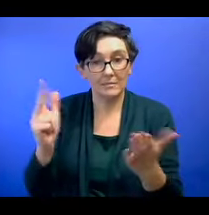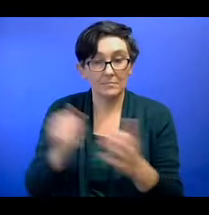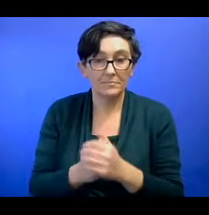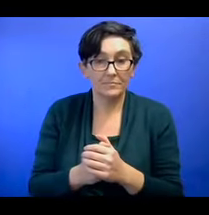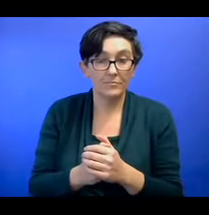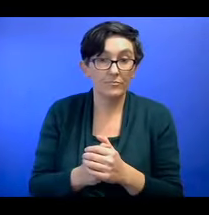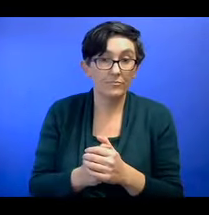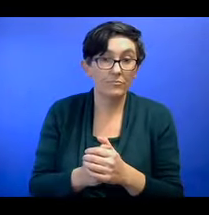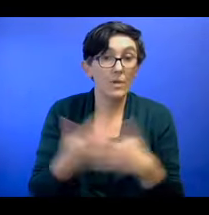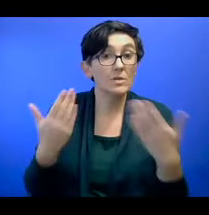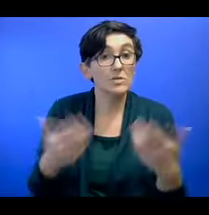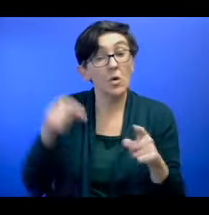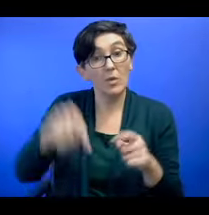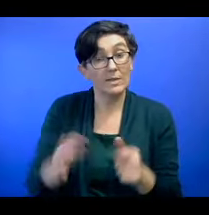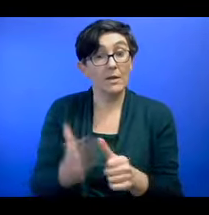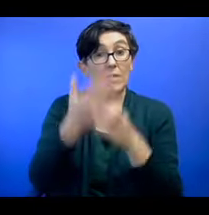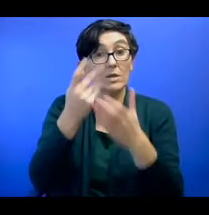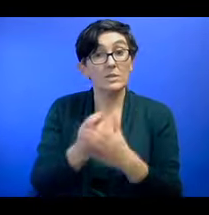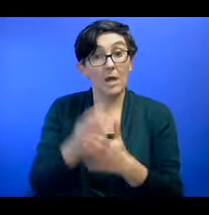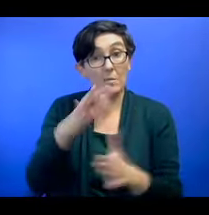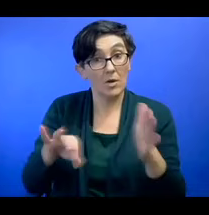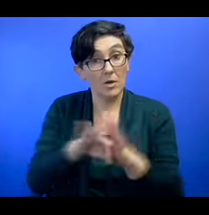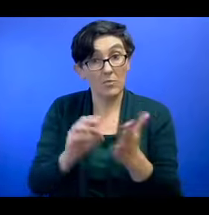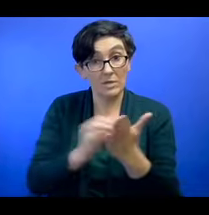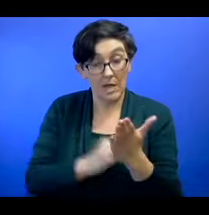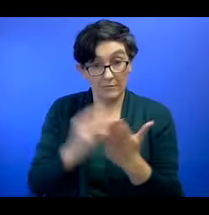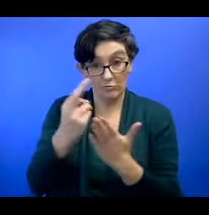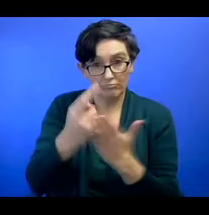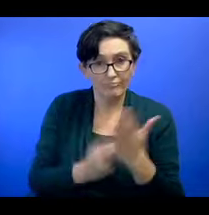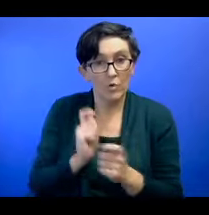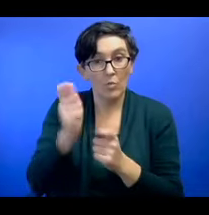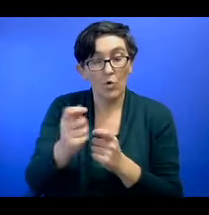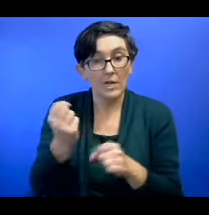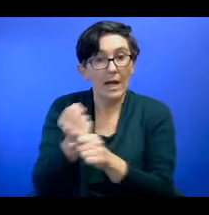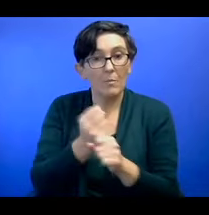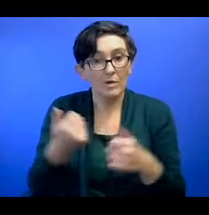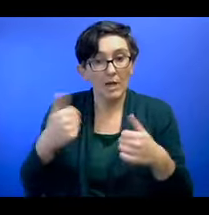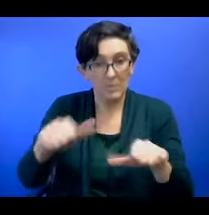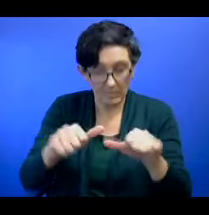and so this is the first time the State is reporting on its implementation around the Convention.